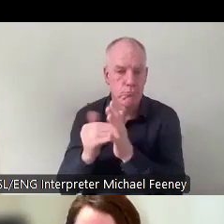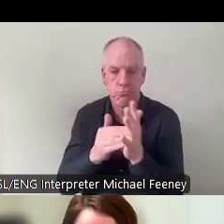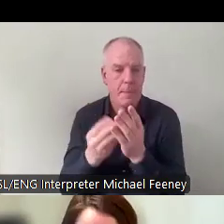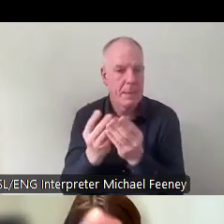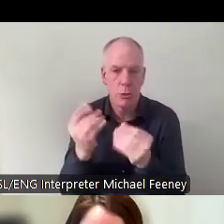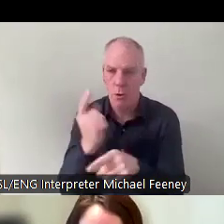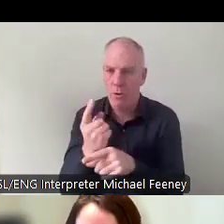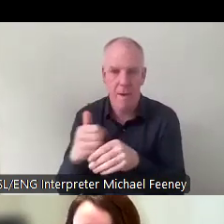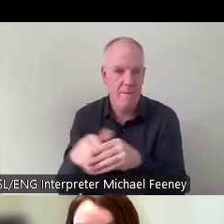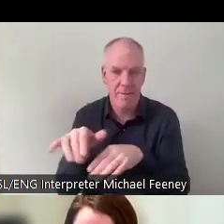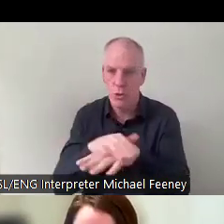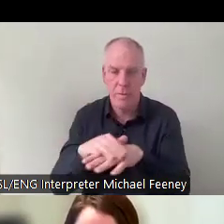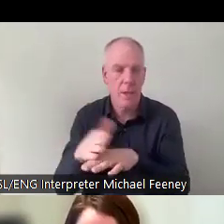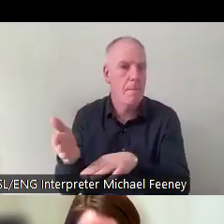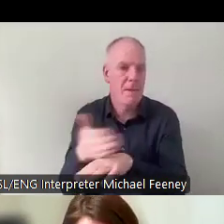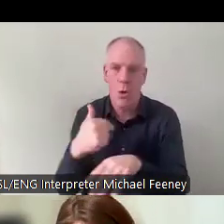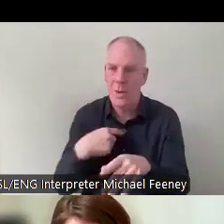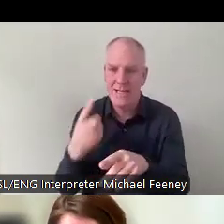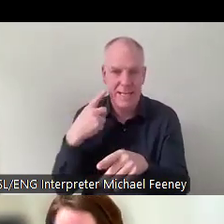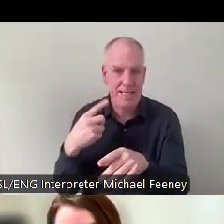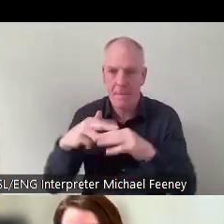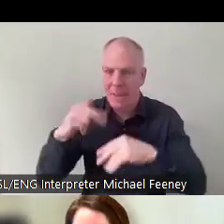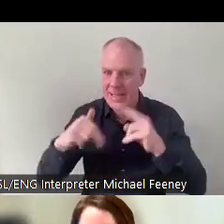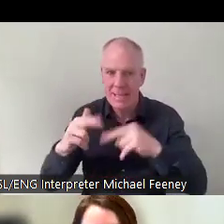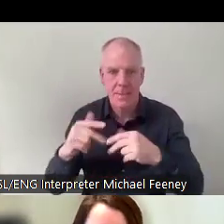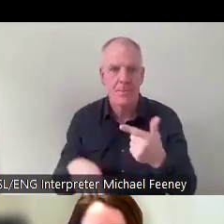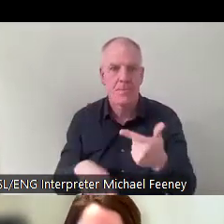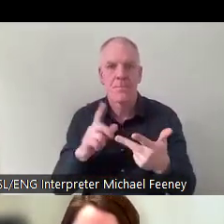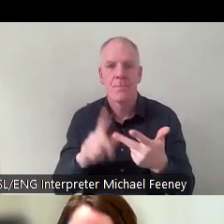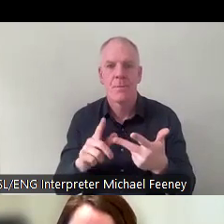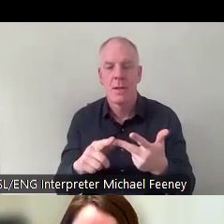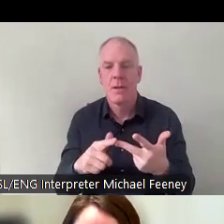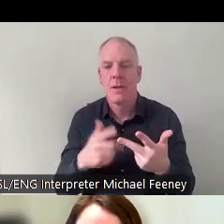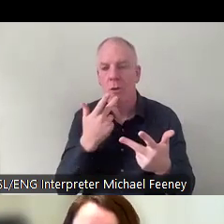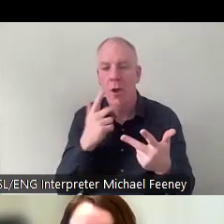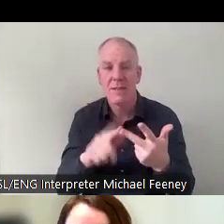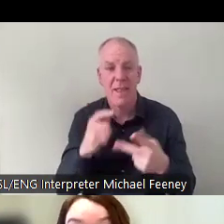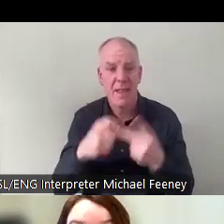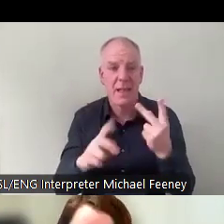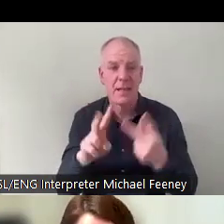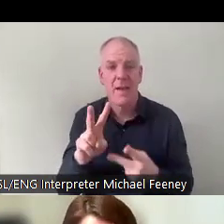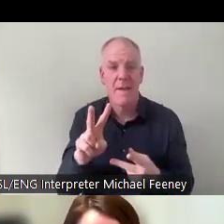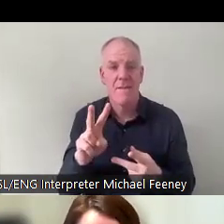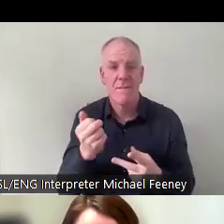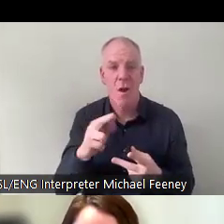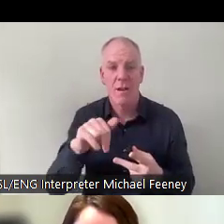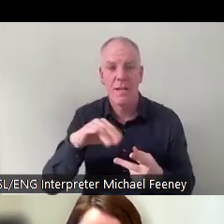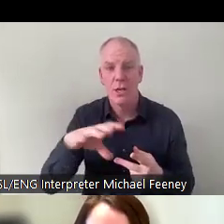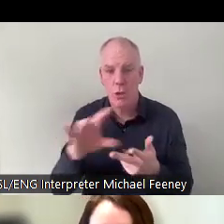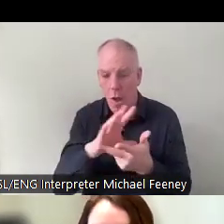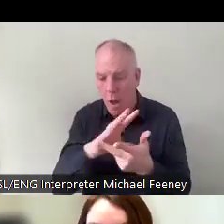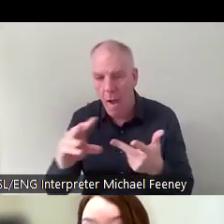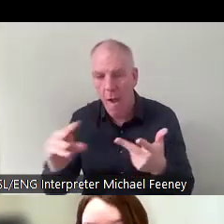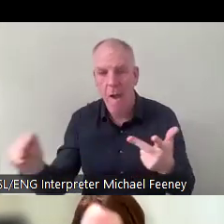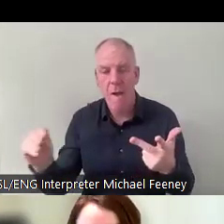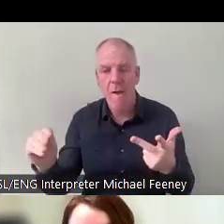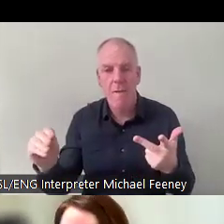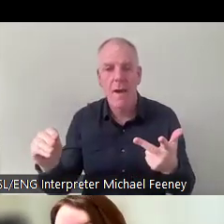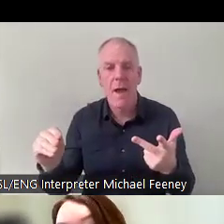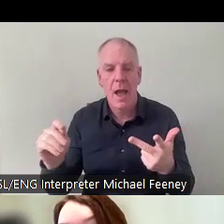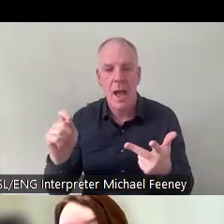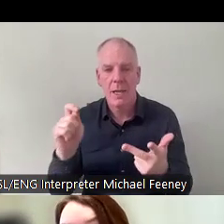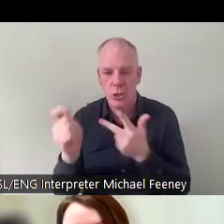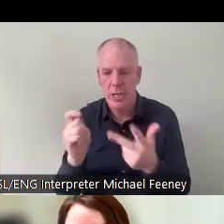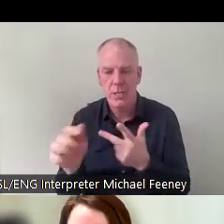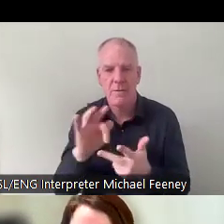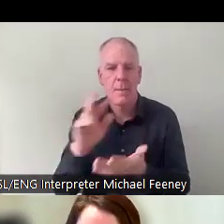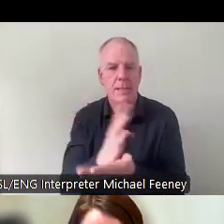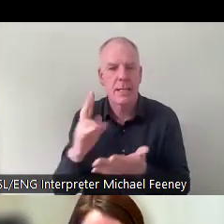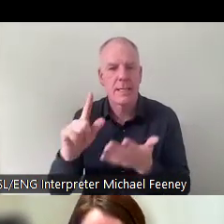the surface before you would reach the paint. The third was reduction of the varnish layers that were there and retouchings that were applied in the 1970s and the 1930s